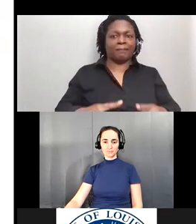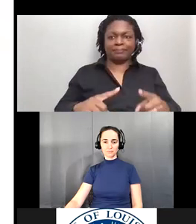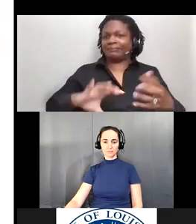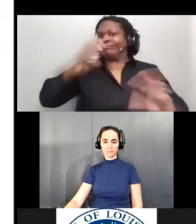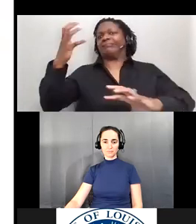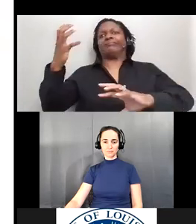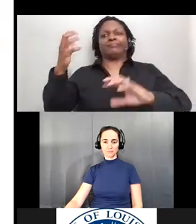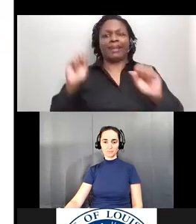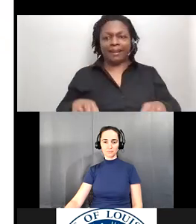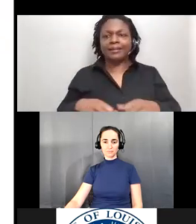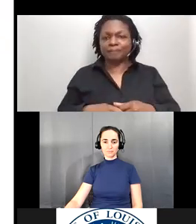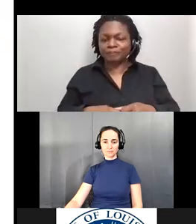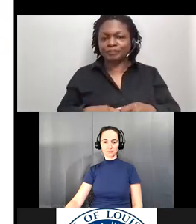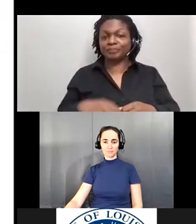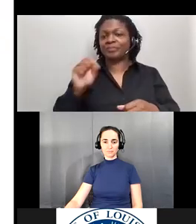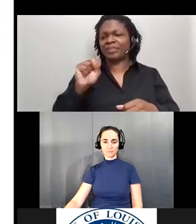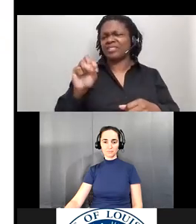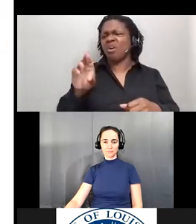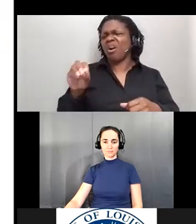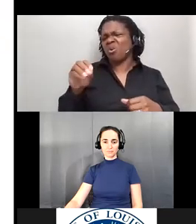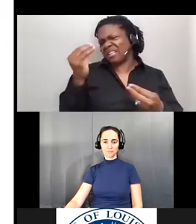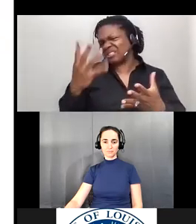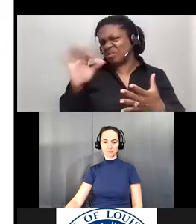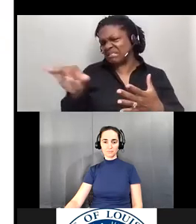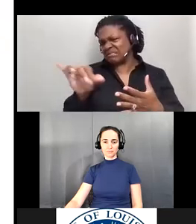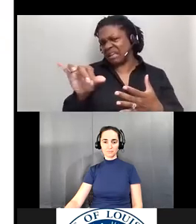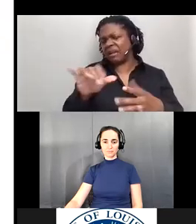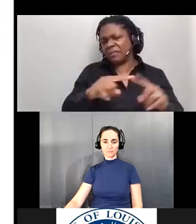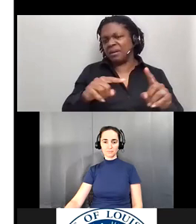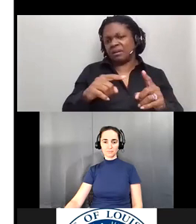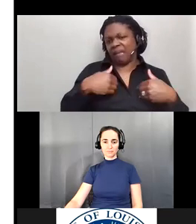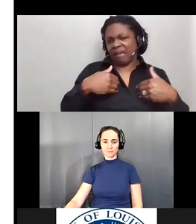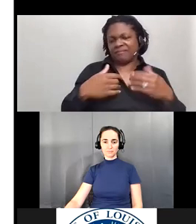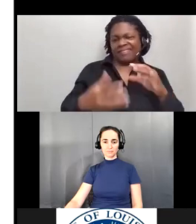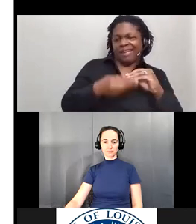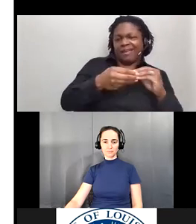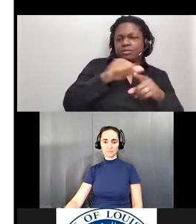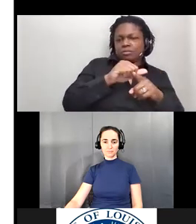is the same as a police officer 15:55:55 they just had School Resource training officer training. 15:55:59 And they're in a lot of the public